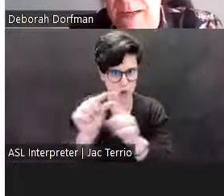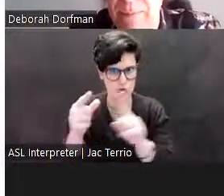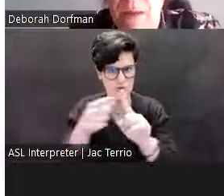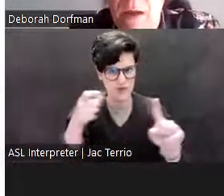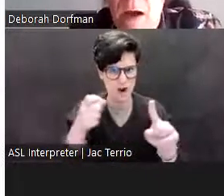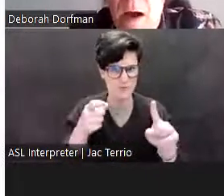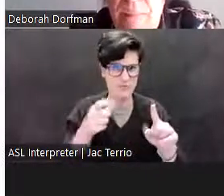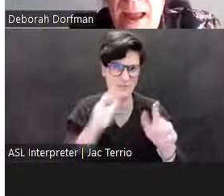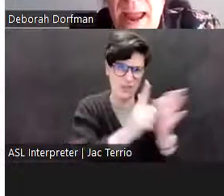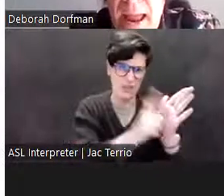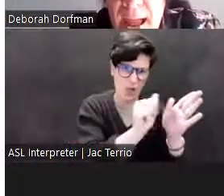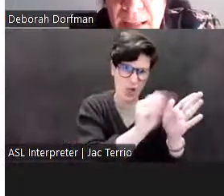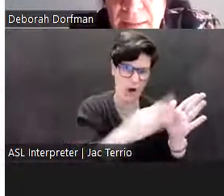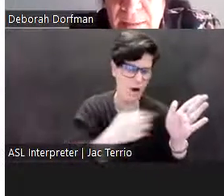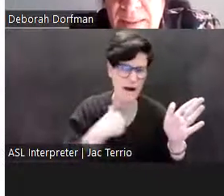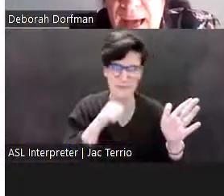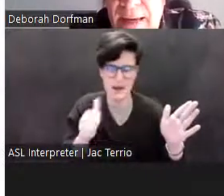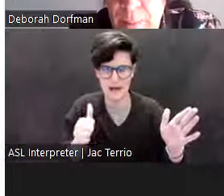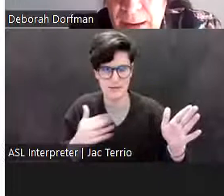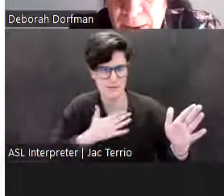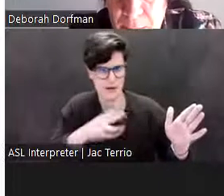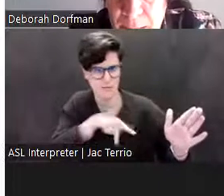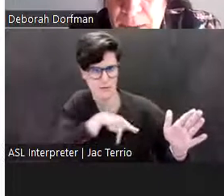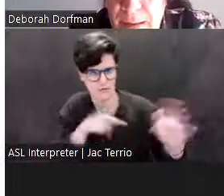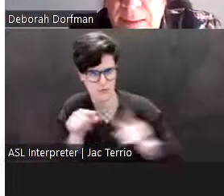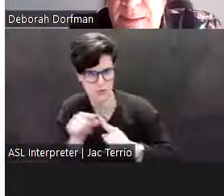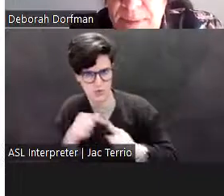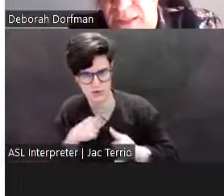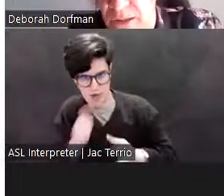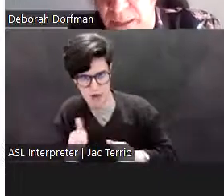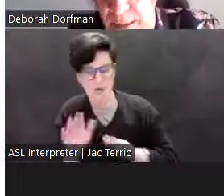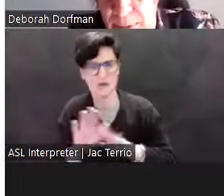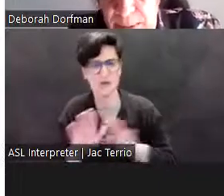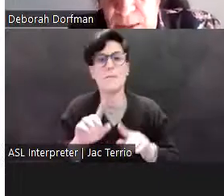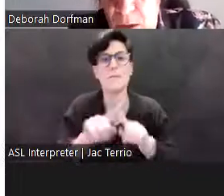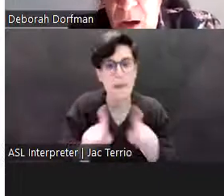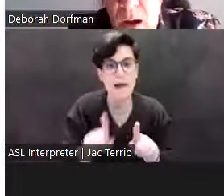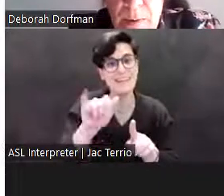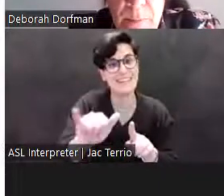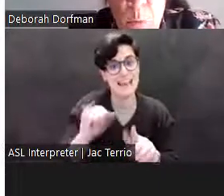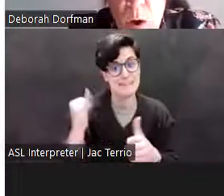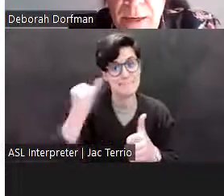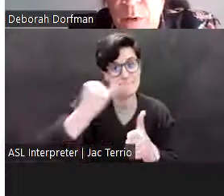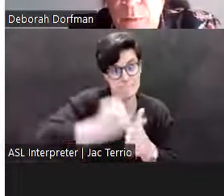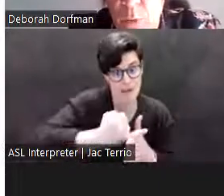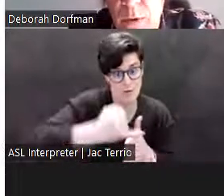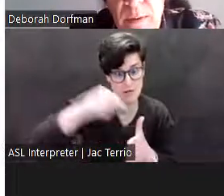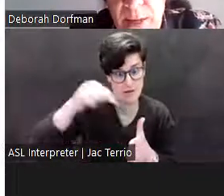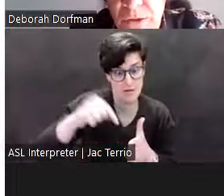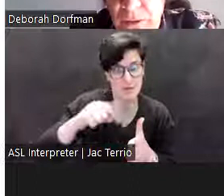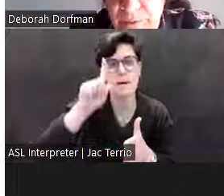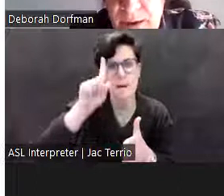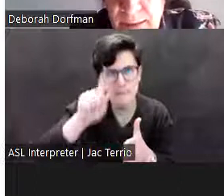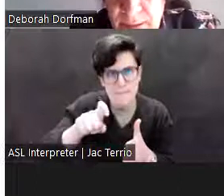up and that that impairment substantially limits one or more major life activity.